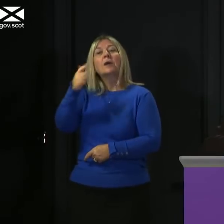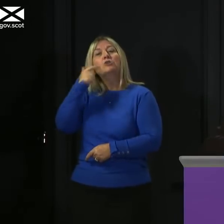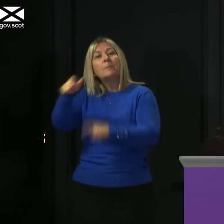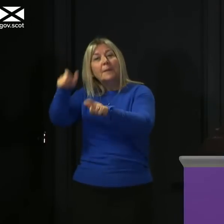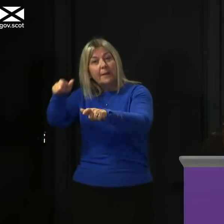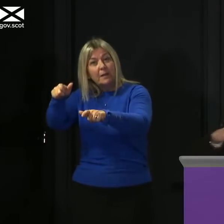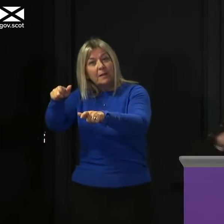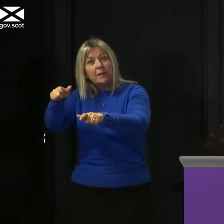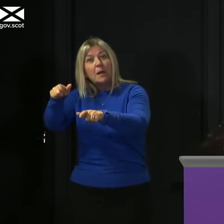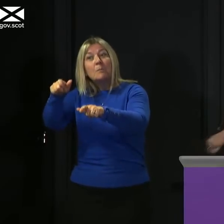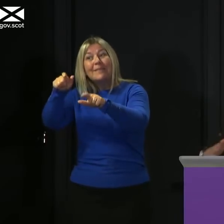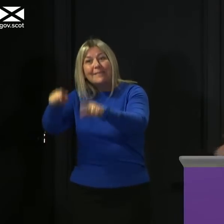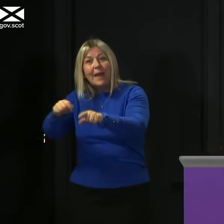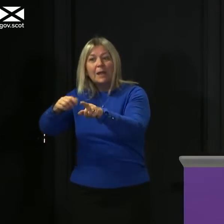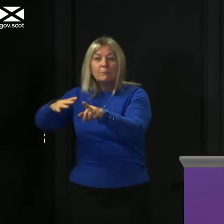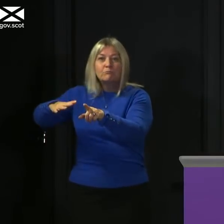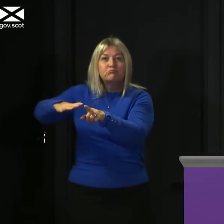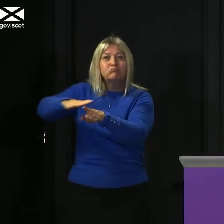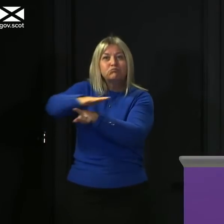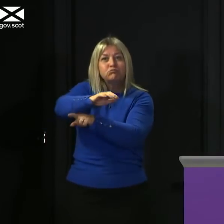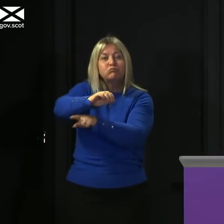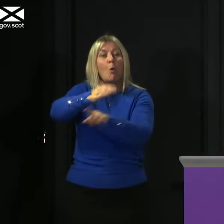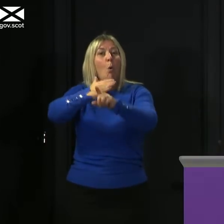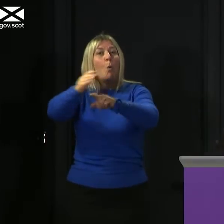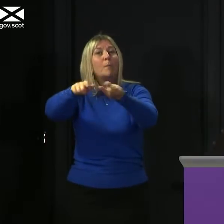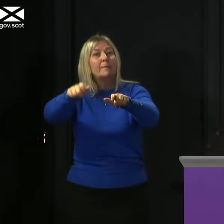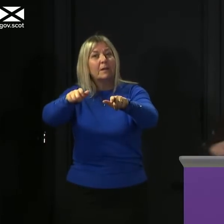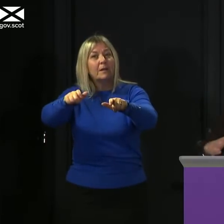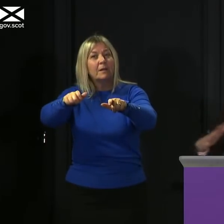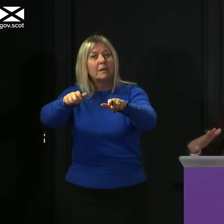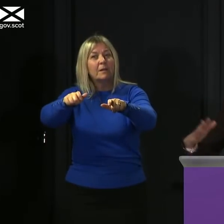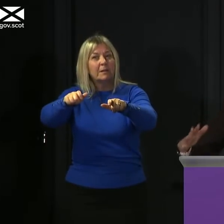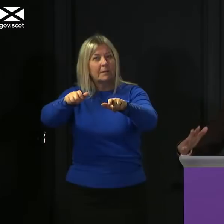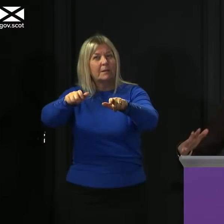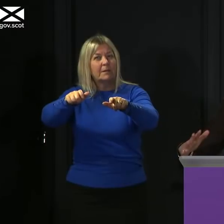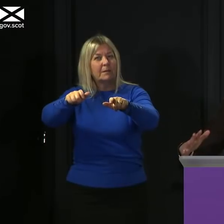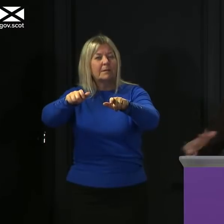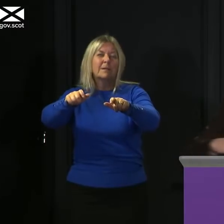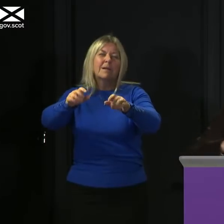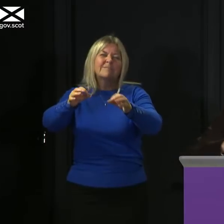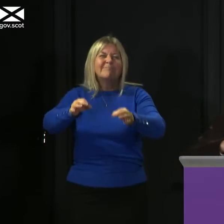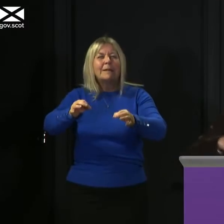with a bit more of a delay than earlier in the year, but nevertheless it started to happen,